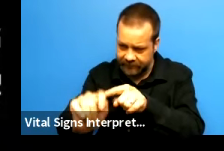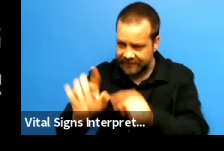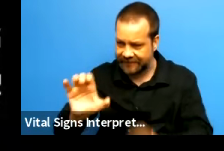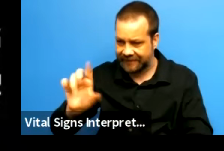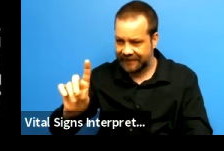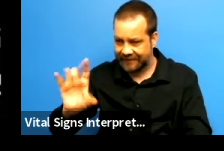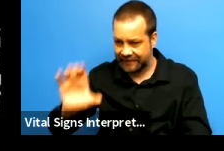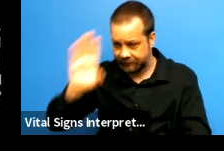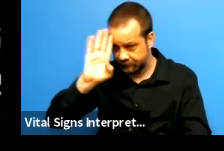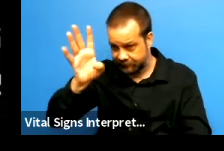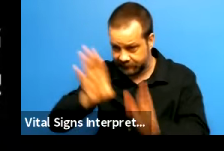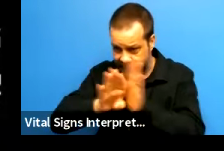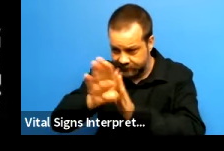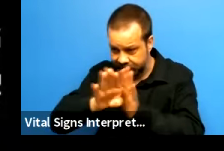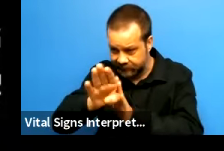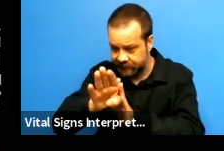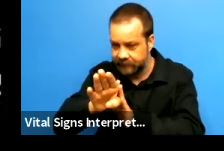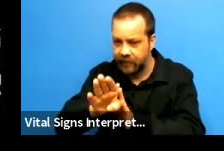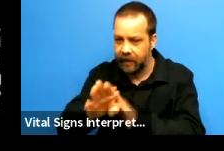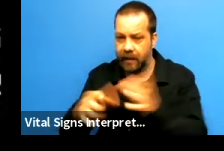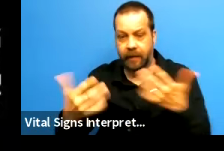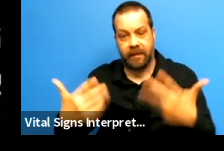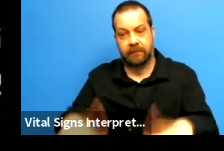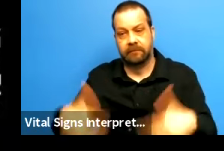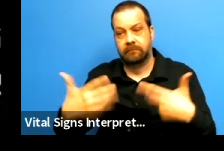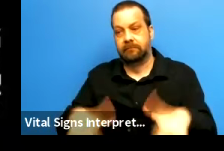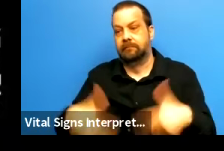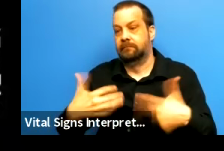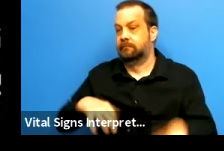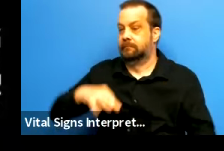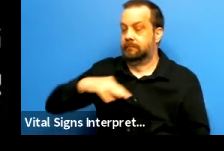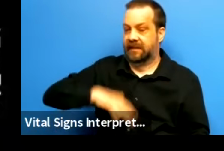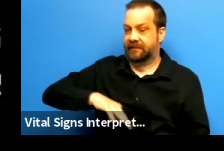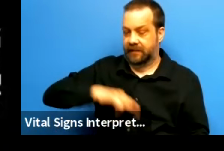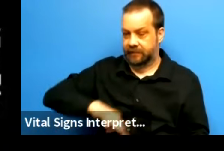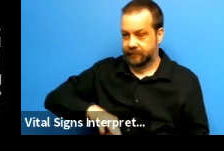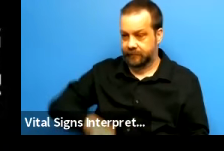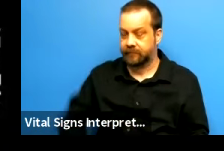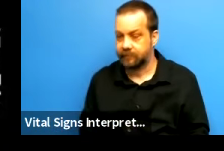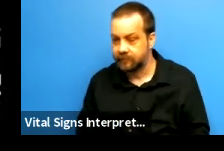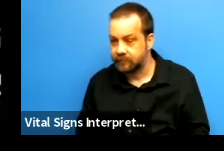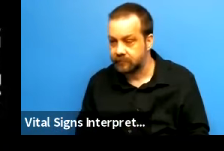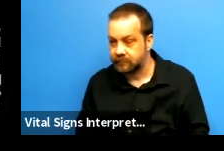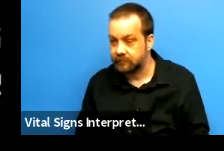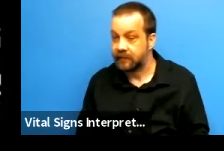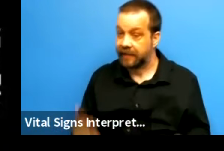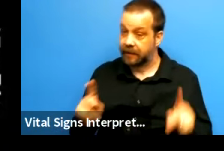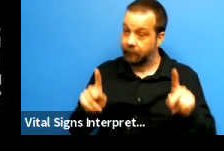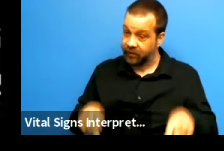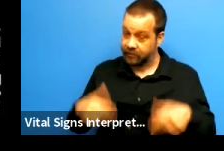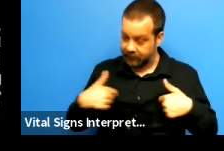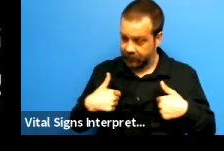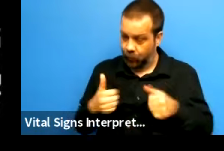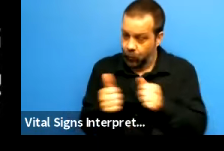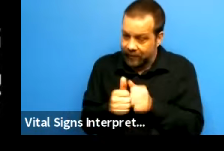as an employee with a disability, I was happy that my employer really identified,